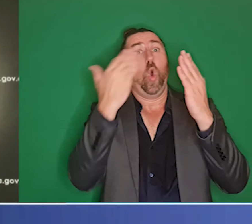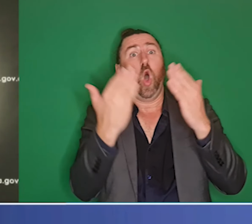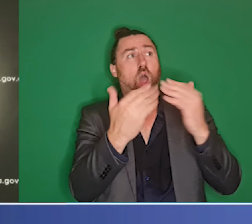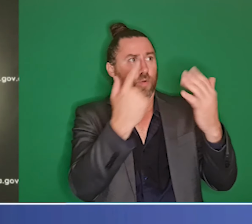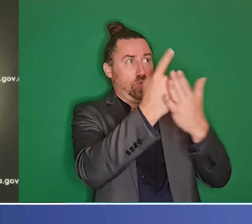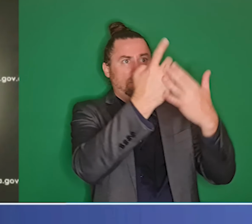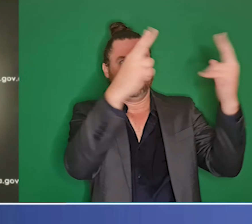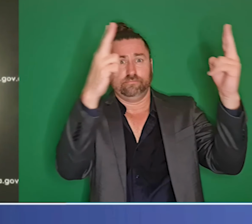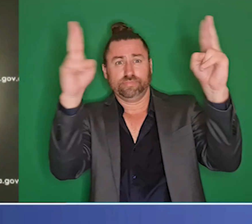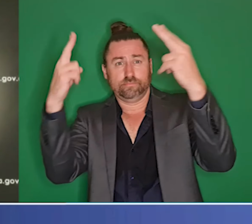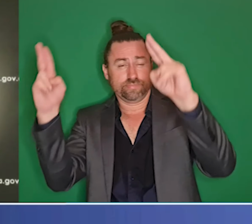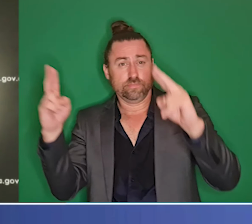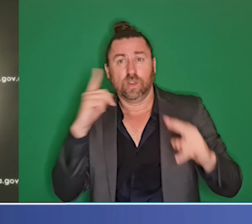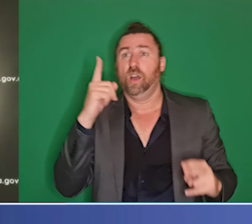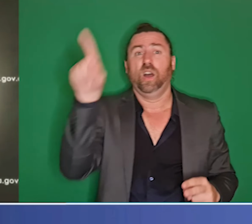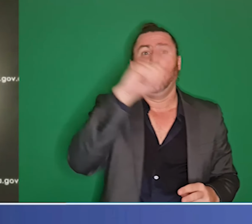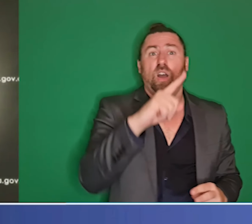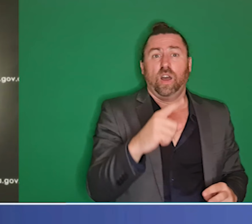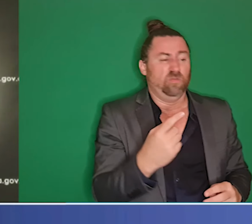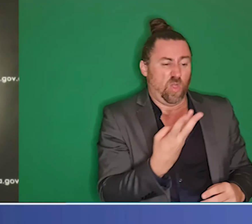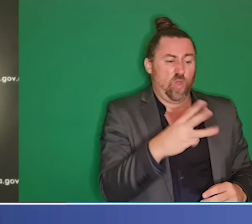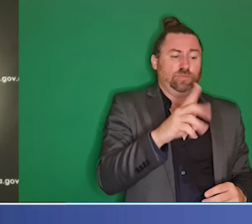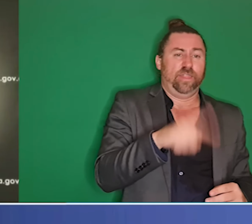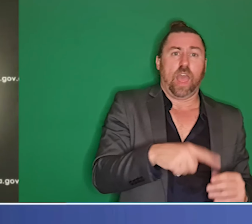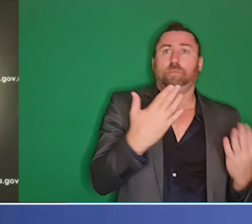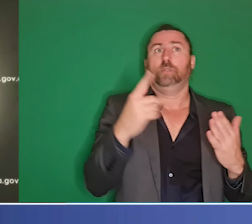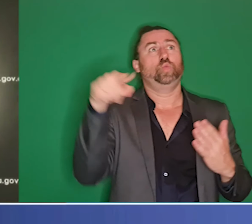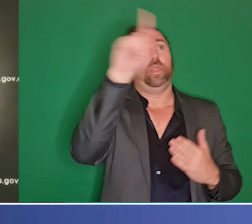45,000 compared with the United Kingdom.